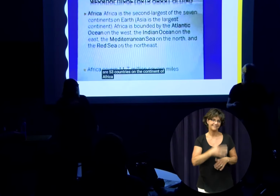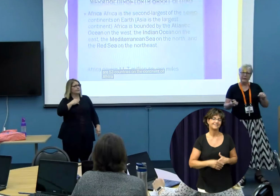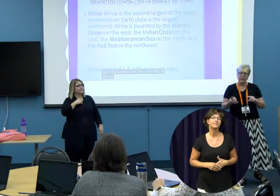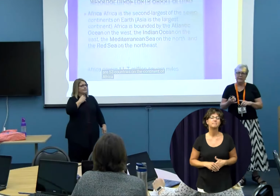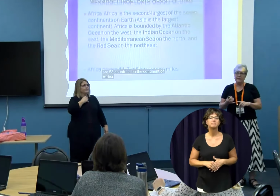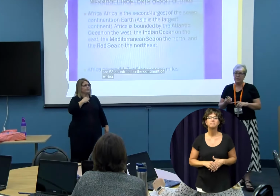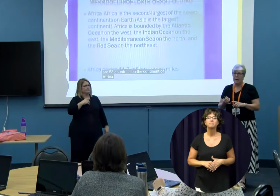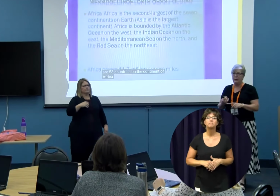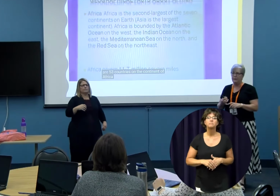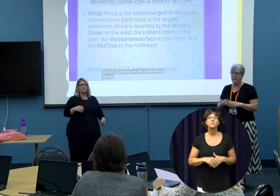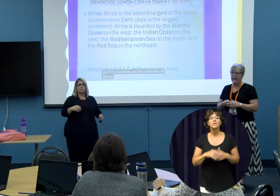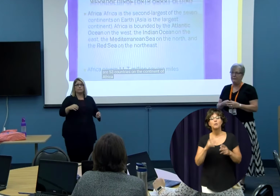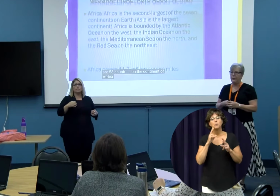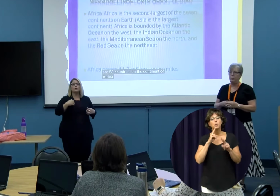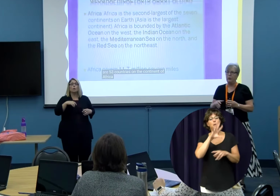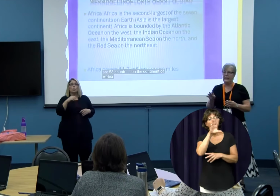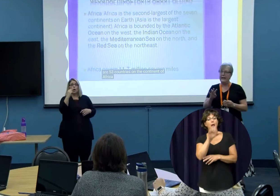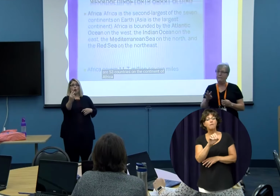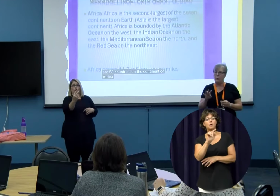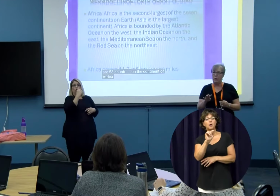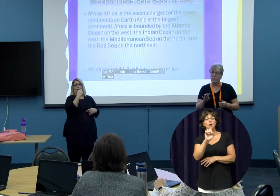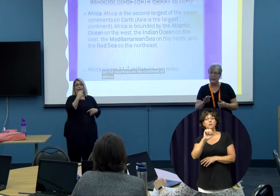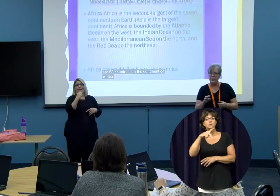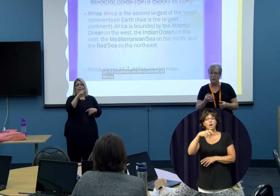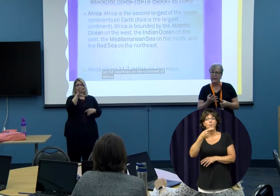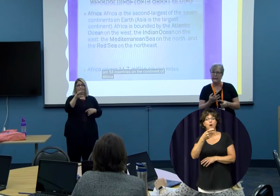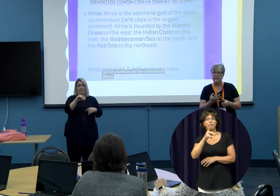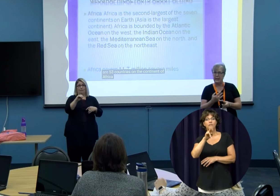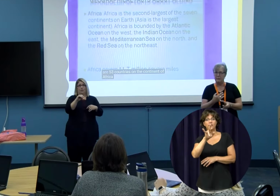So, when we look at the topography of Africa, we're looking at four major land types,